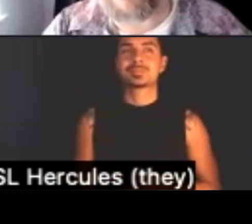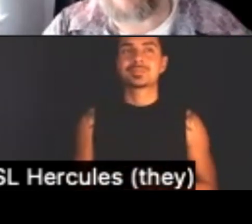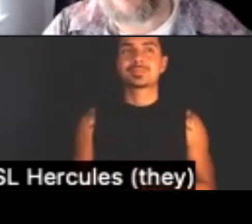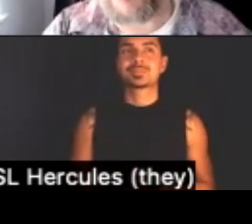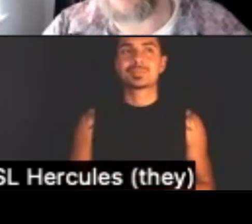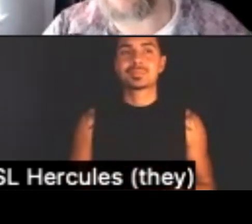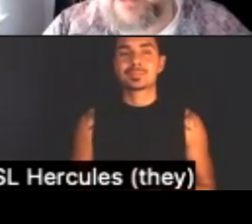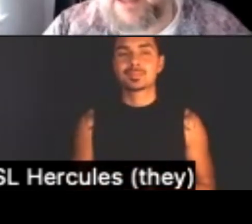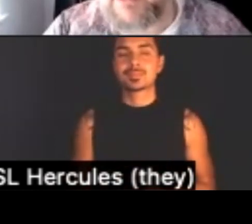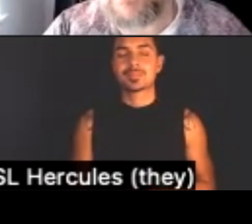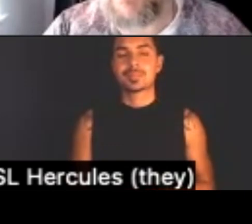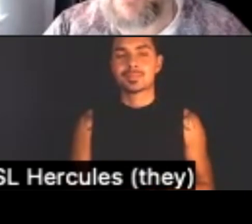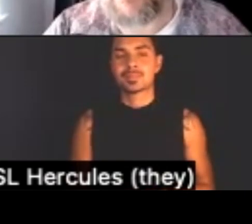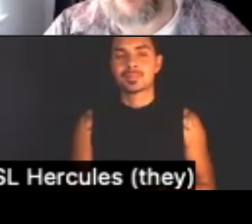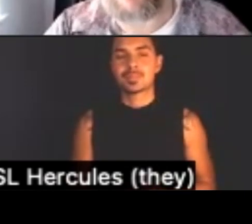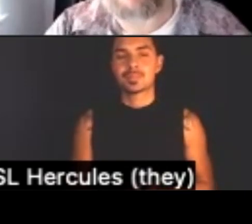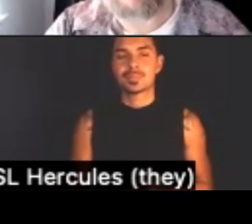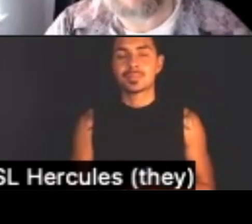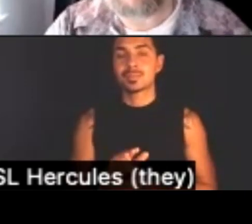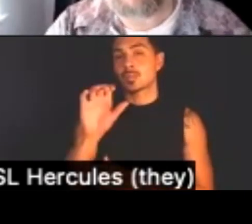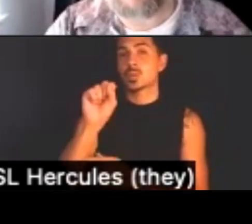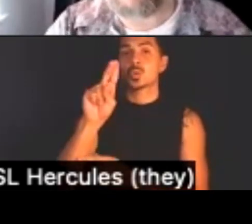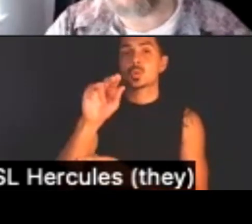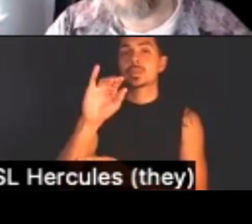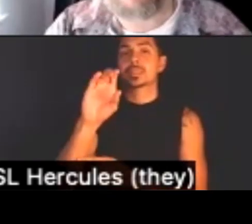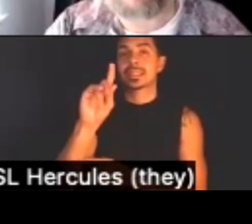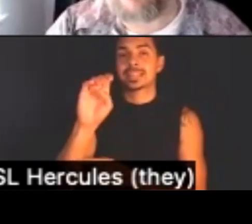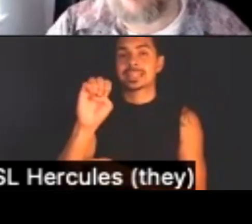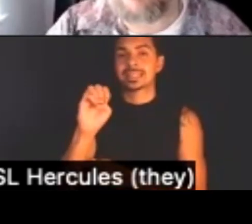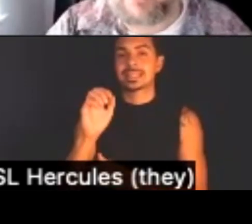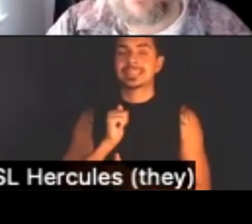the suicide hotlines that people call will call 911,